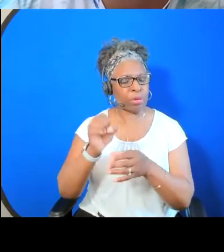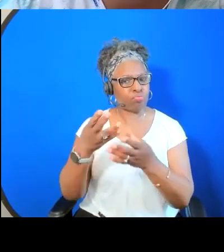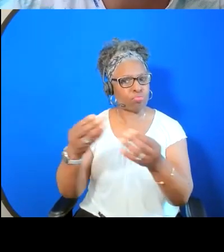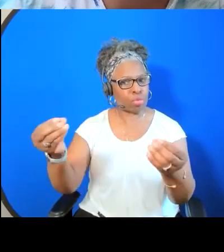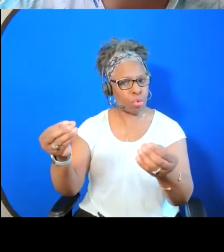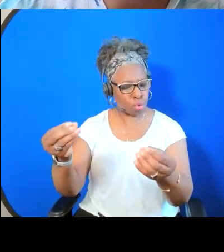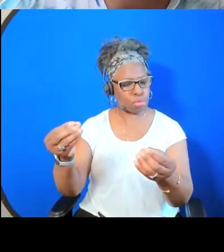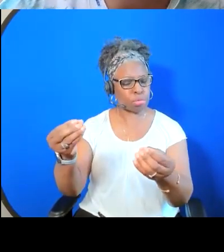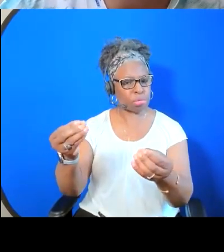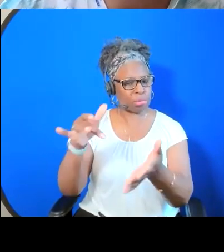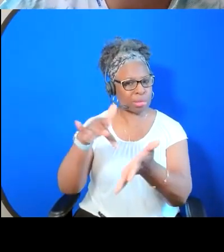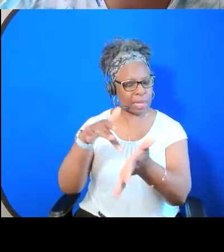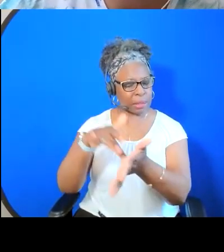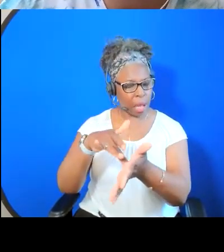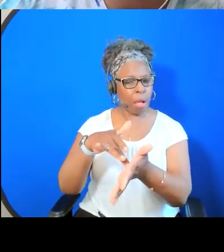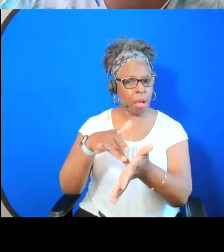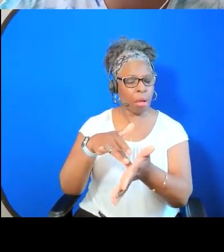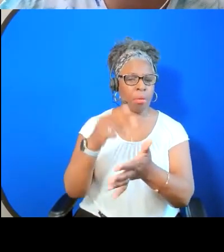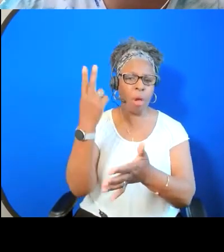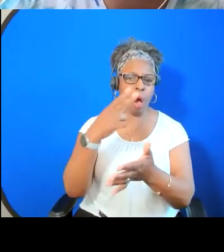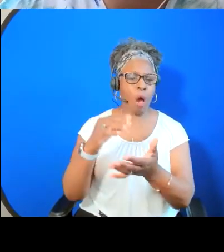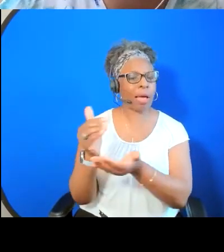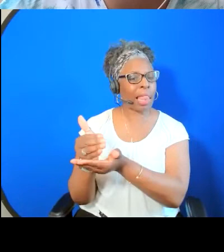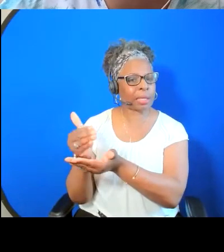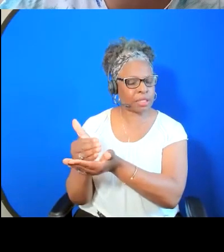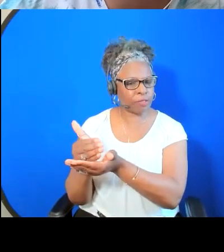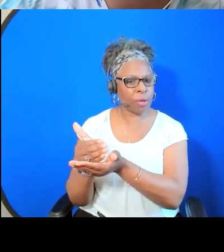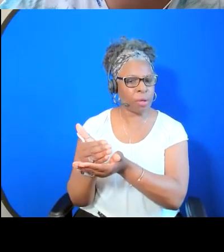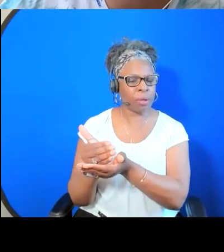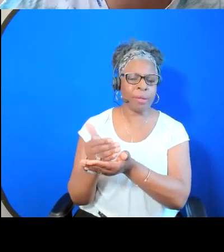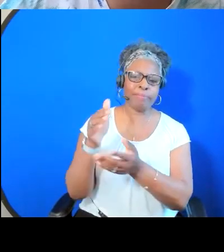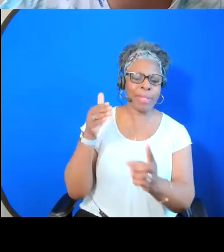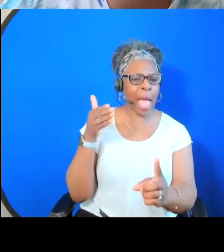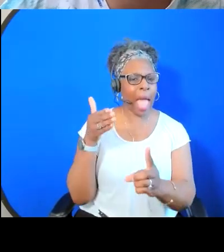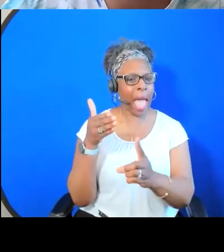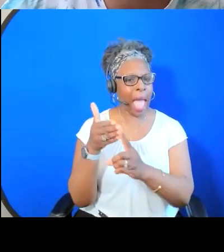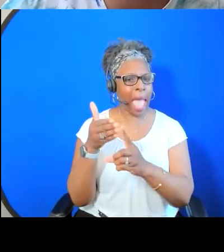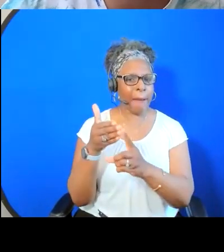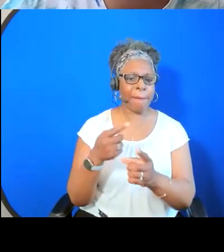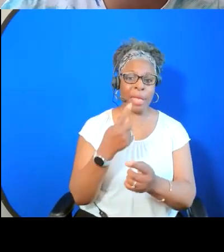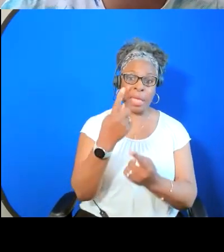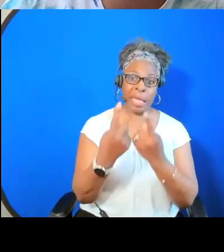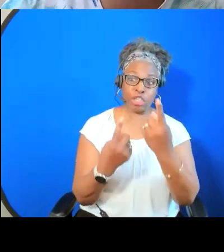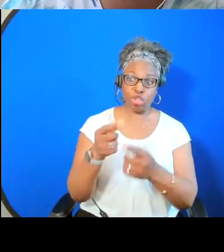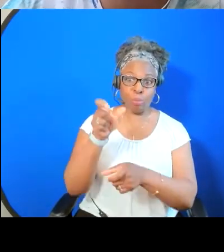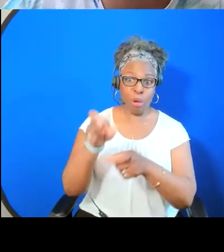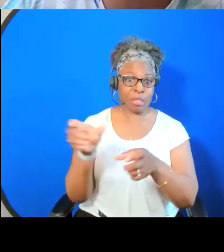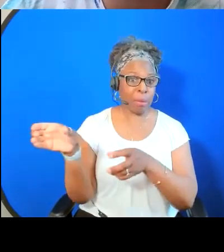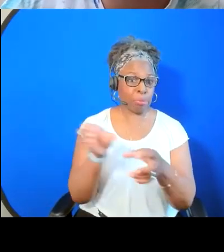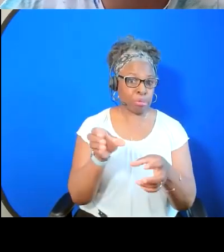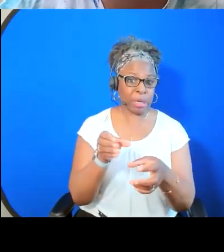And ‘Democratic Soup’ is based on the sort of premise that each attendee brings an ingredient for a collective negotiation of what goes in a dish.